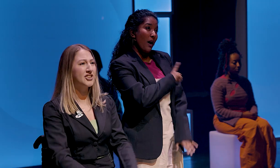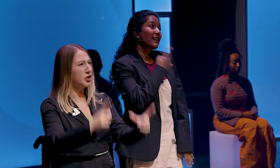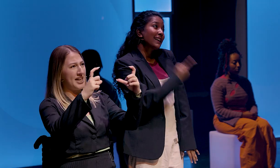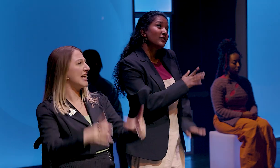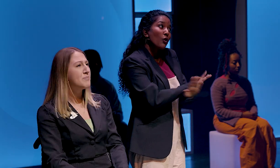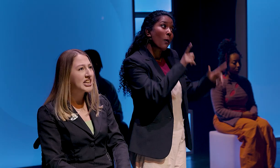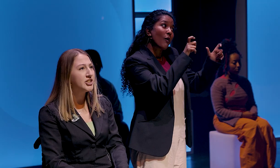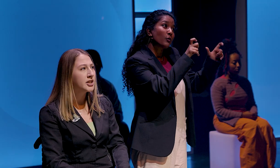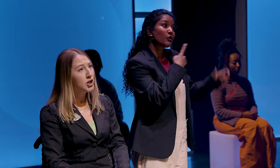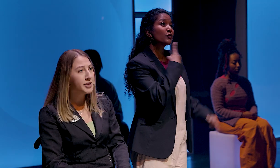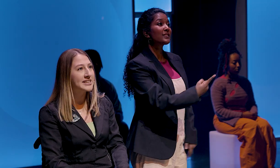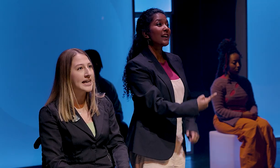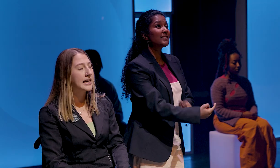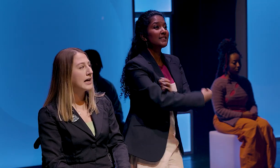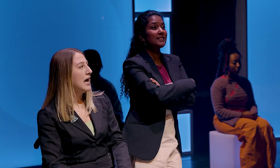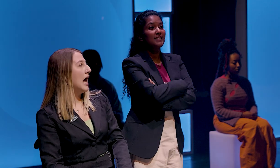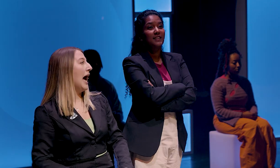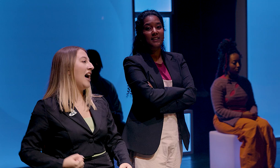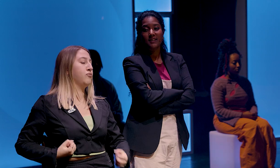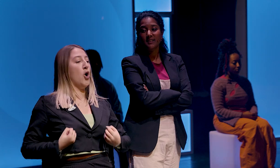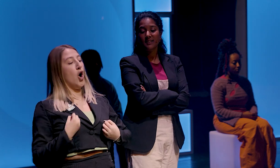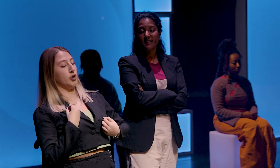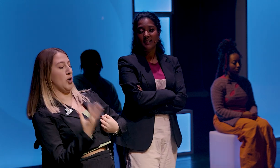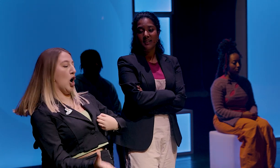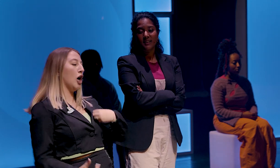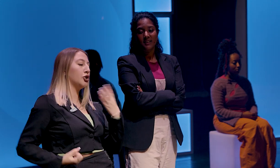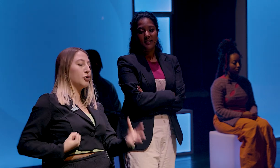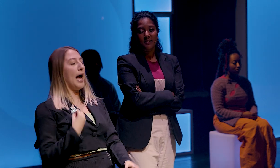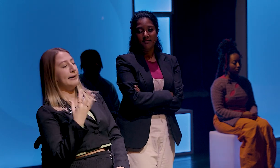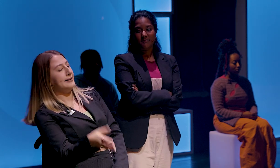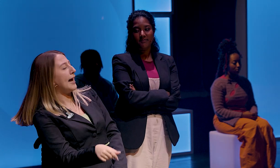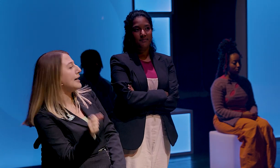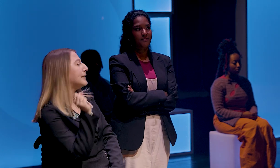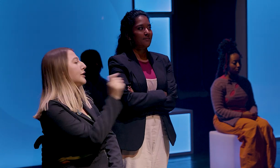her not to take any pictures. She was like, 'I've put blood, sweat and tears into